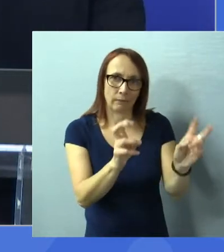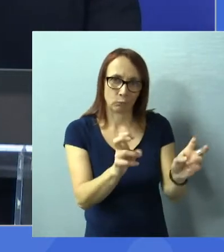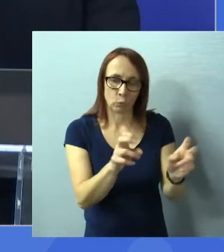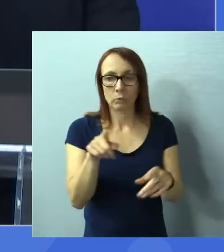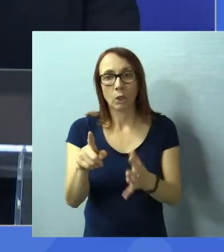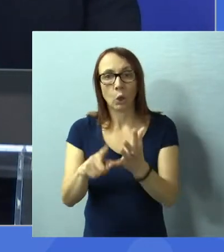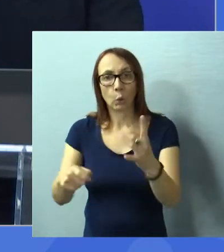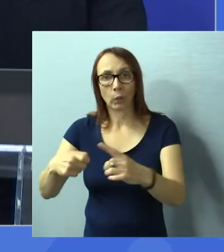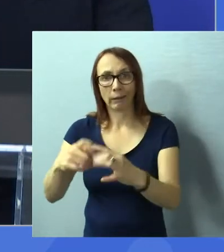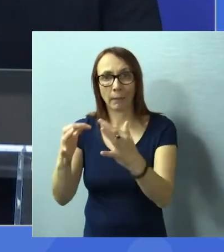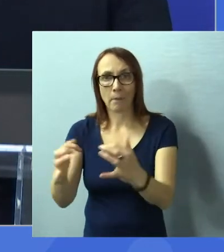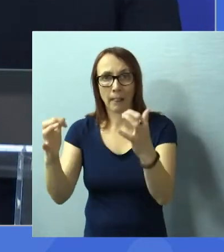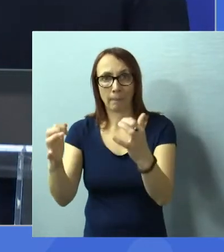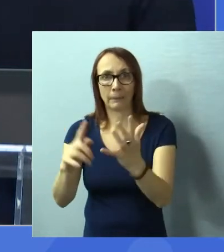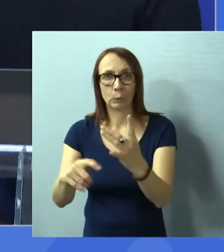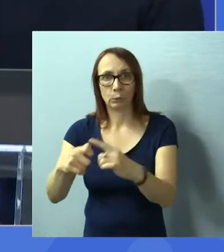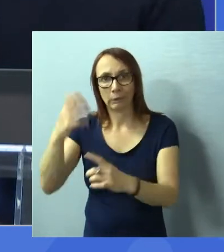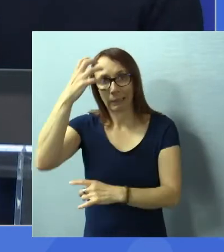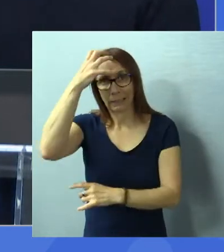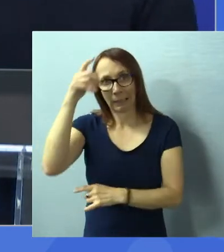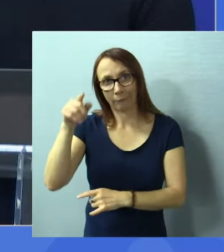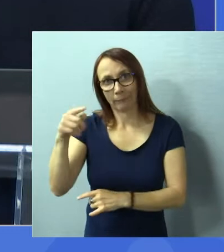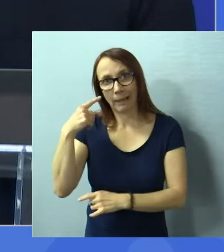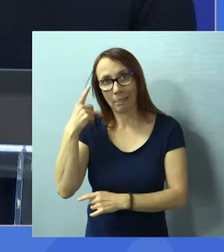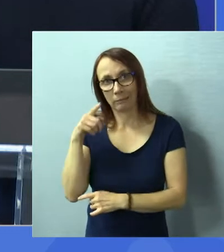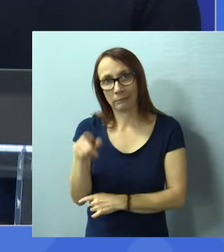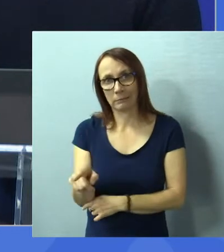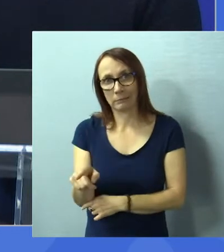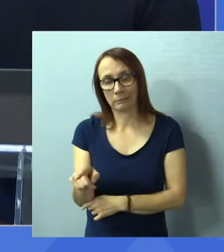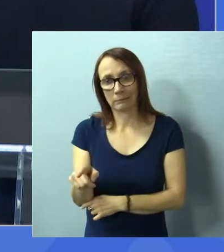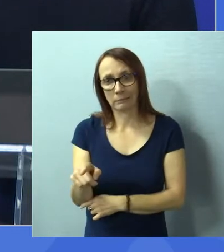Parliament and a UK government in London which makes laws for Scotland and